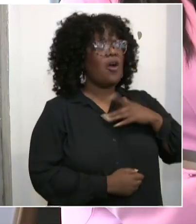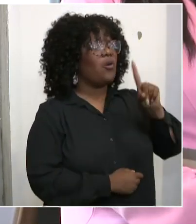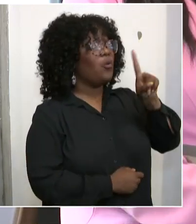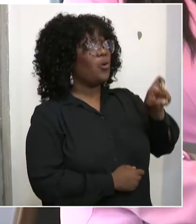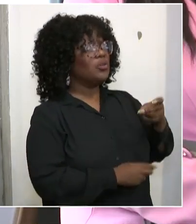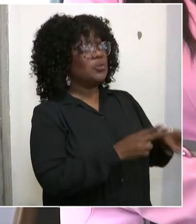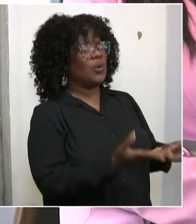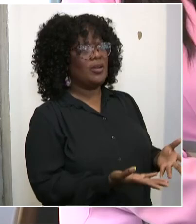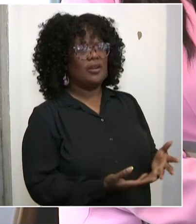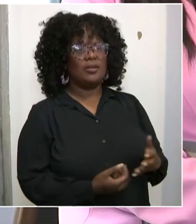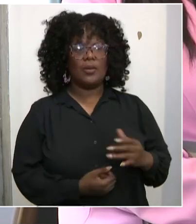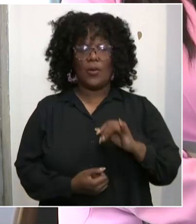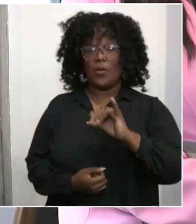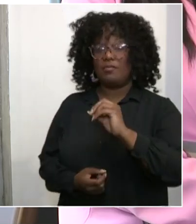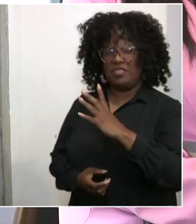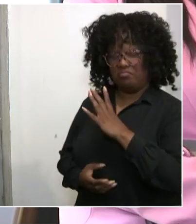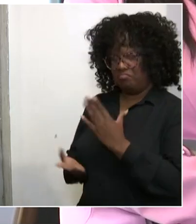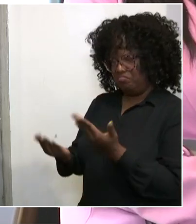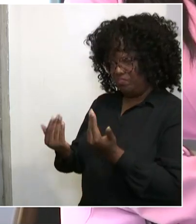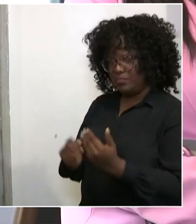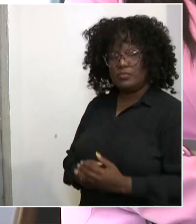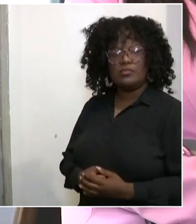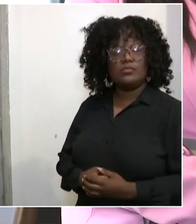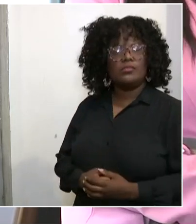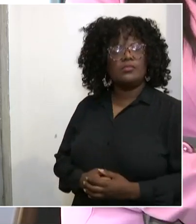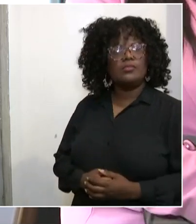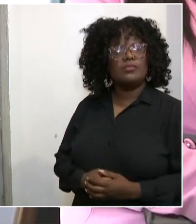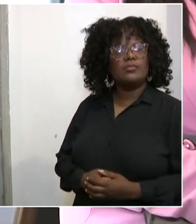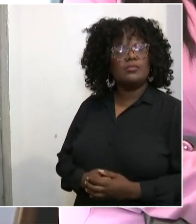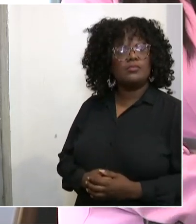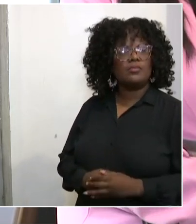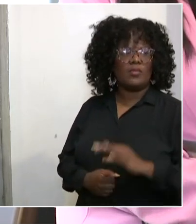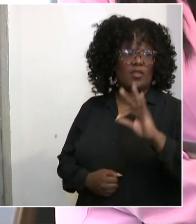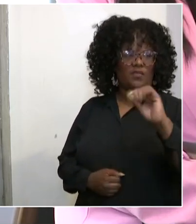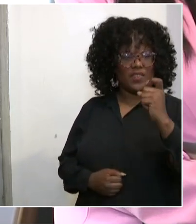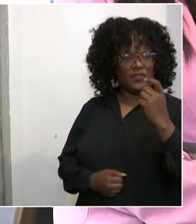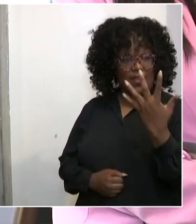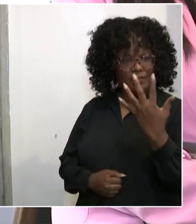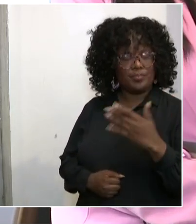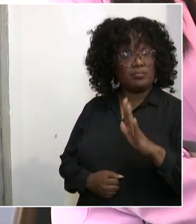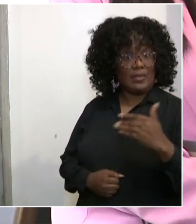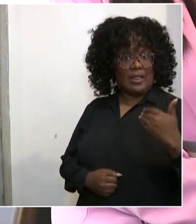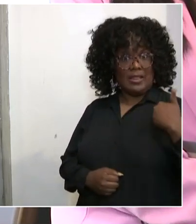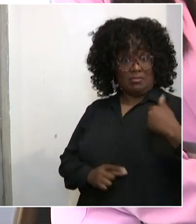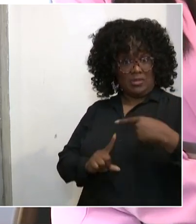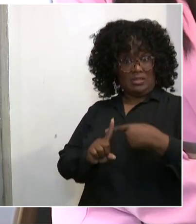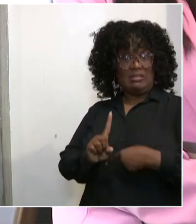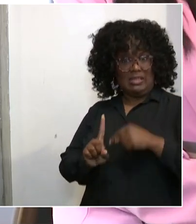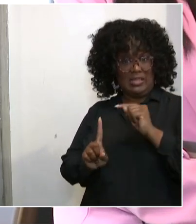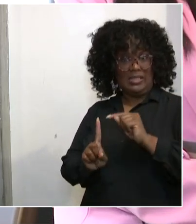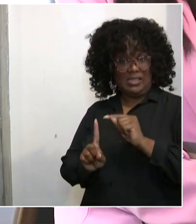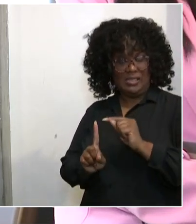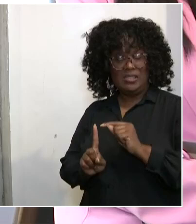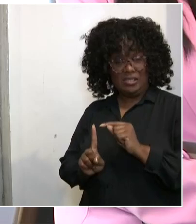bit of an elephant in the room question. Um, last month, the council of governments was briefed by Capital Pride and they testified